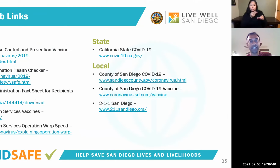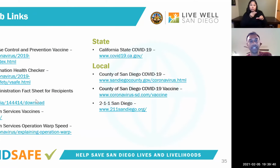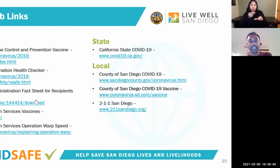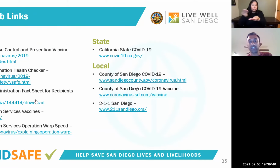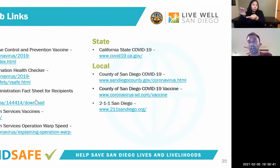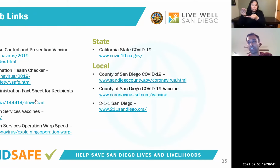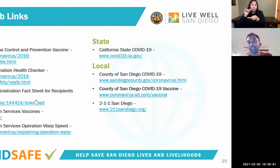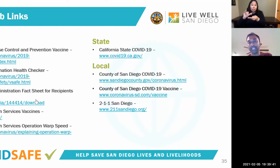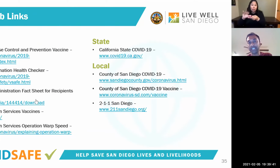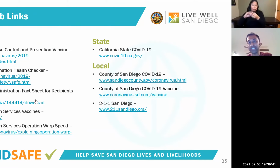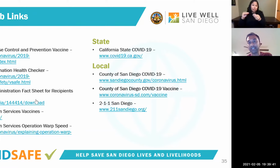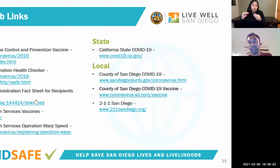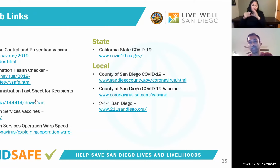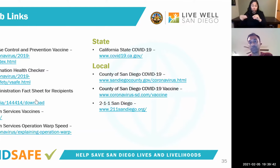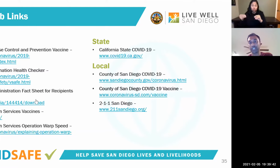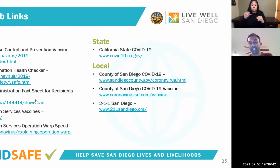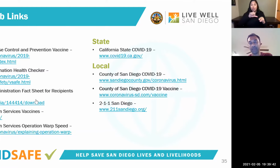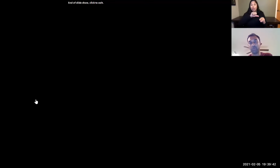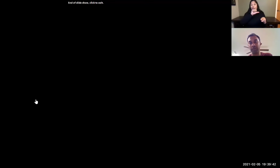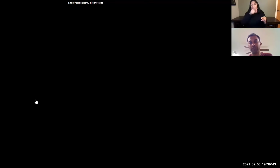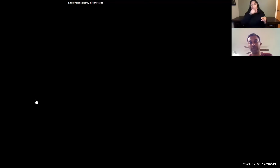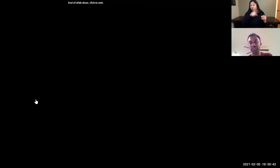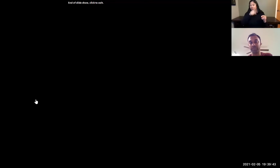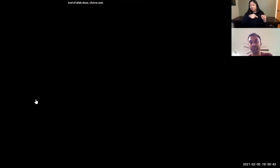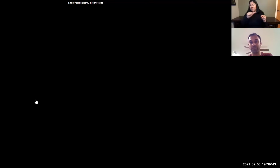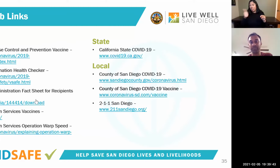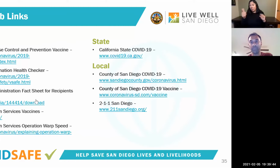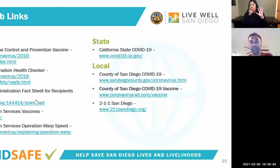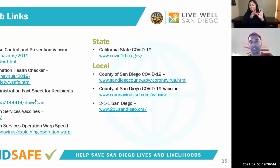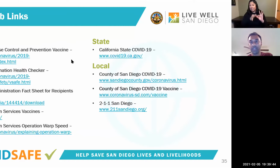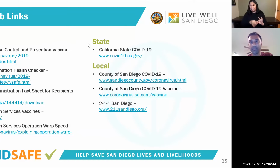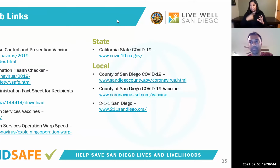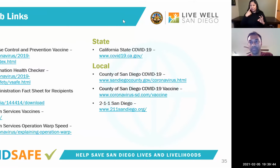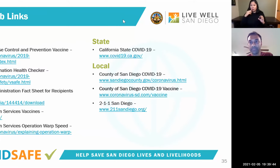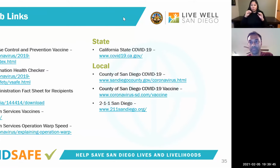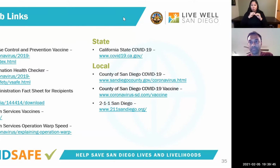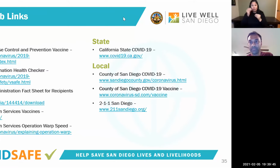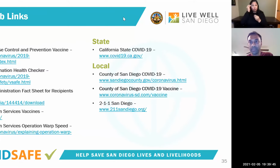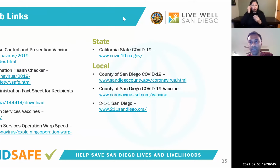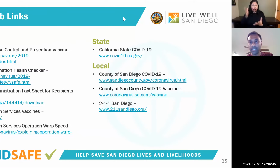And then these are other links of course, where you can get more information. Okay?